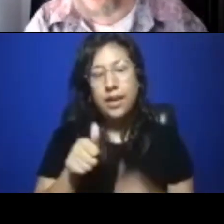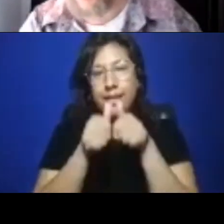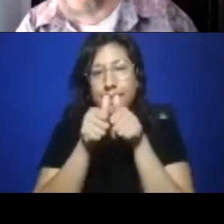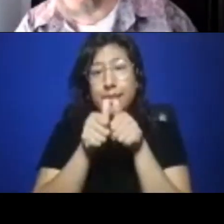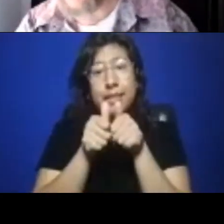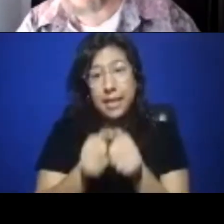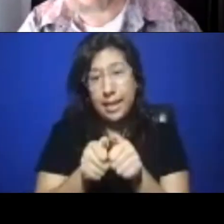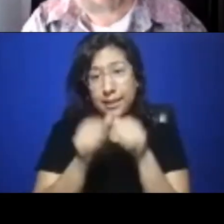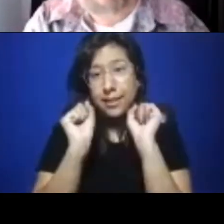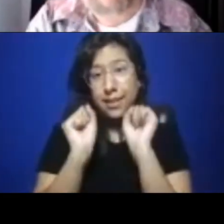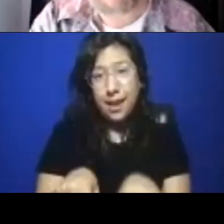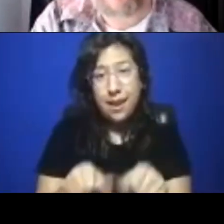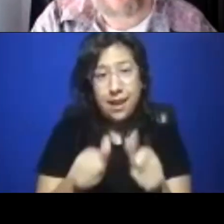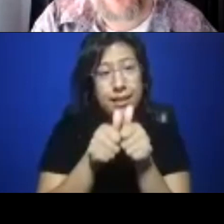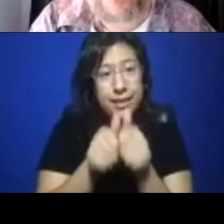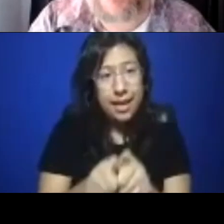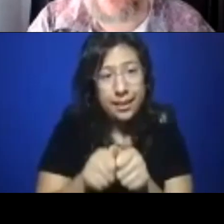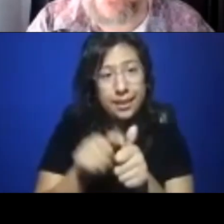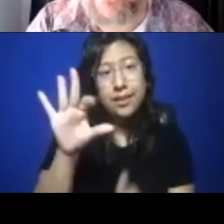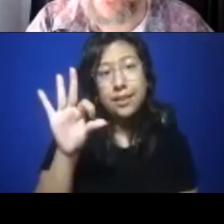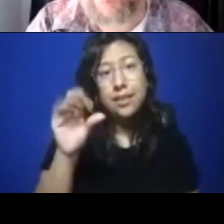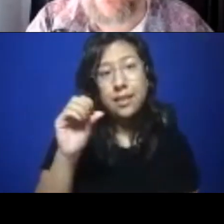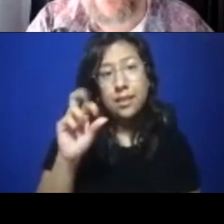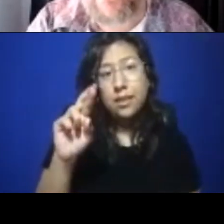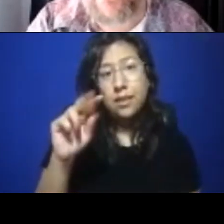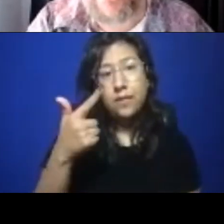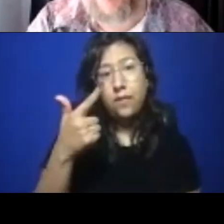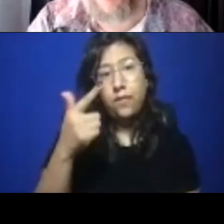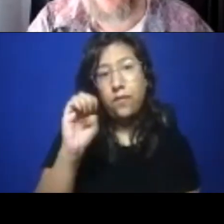I'm sorry, if you text FORGE333 to 22333.